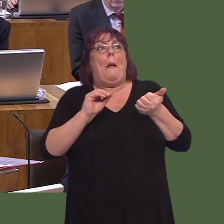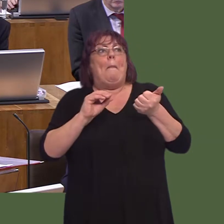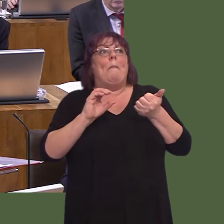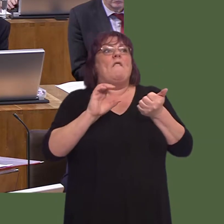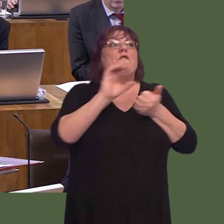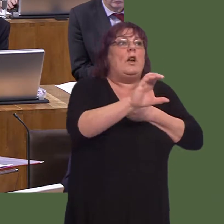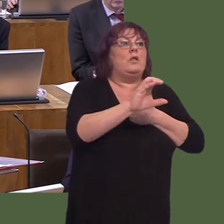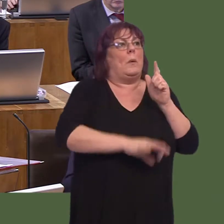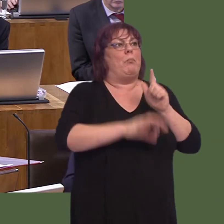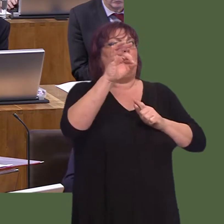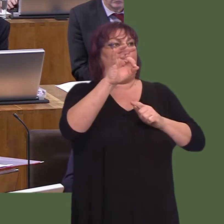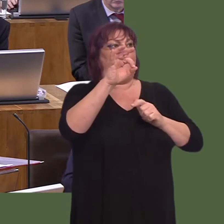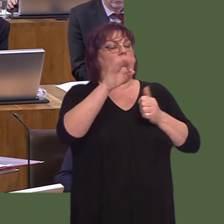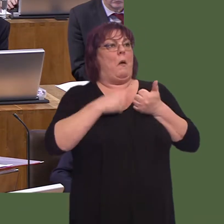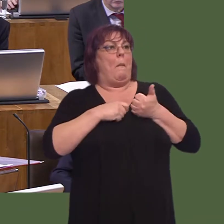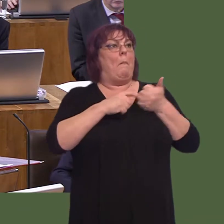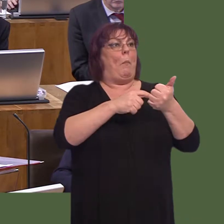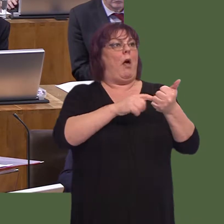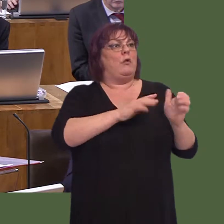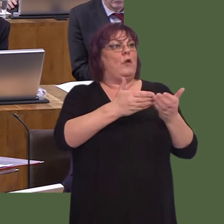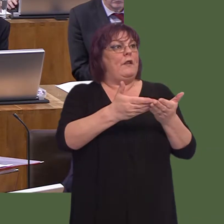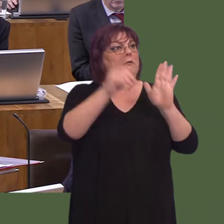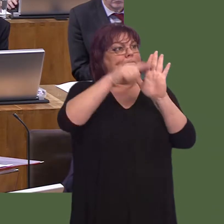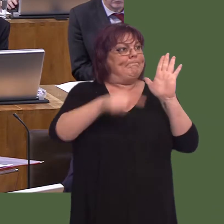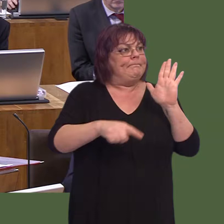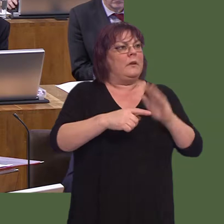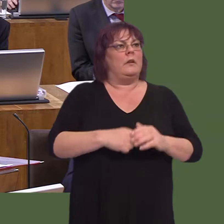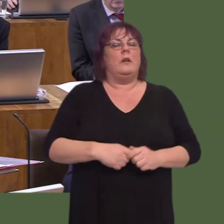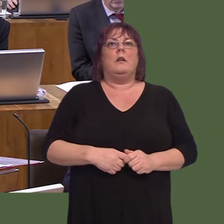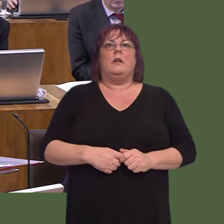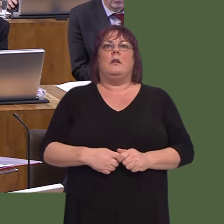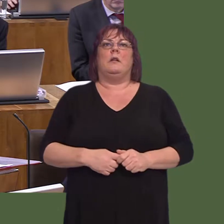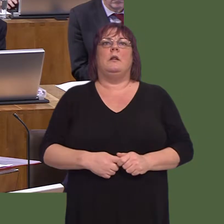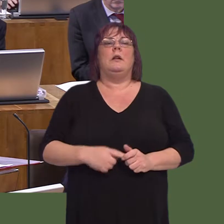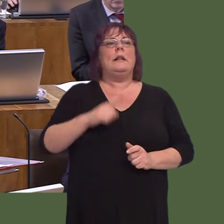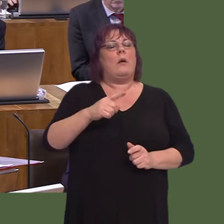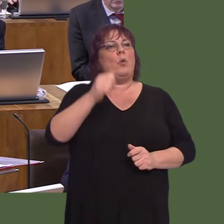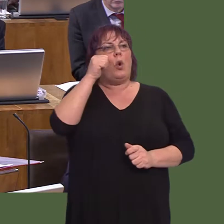But we must ensure that we don't pretend that there is a network of lines there already